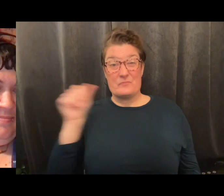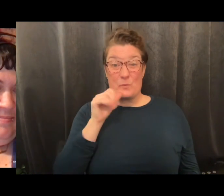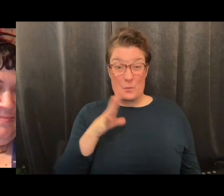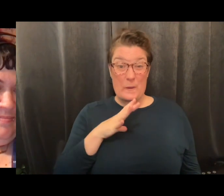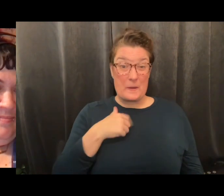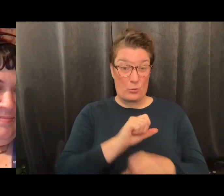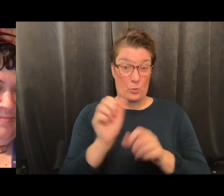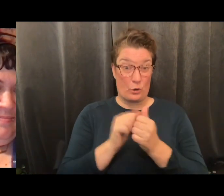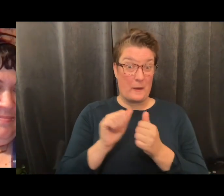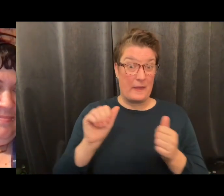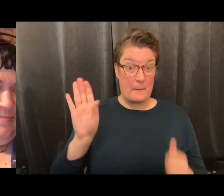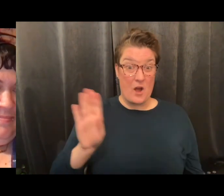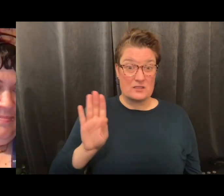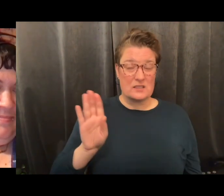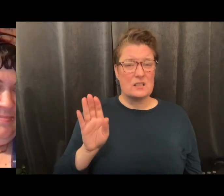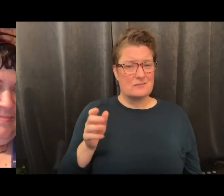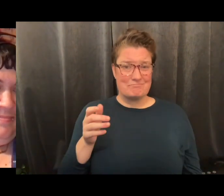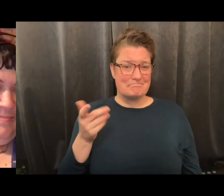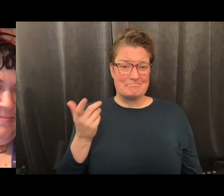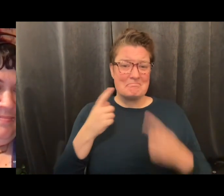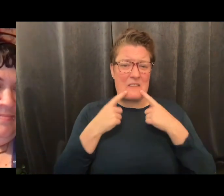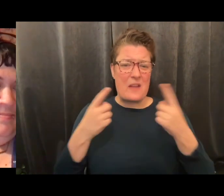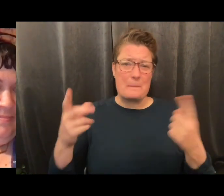but, um, are also, equally inspiring.